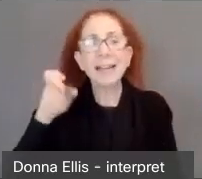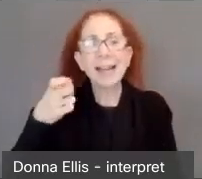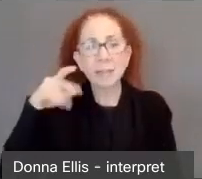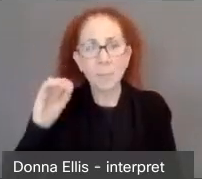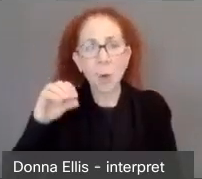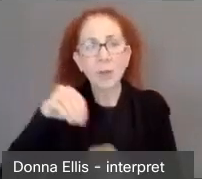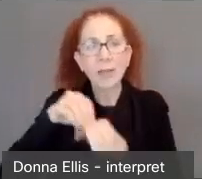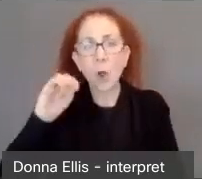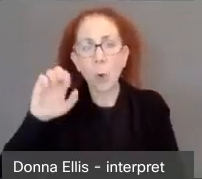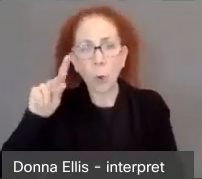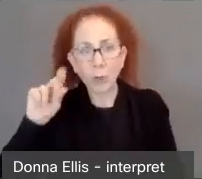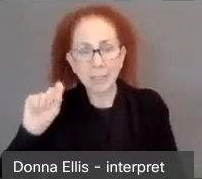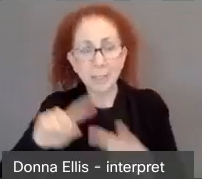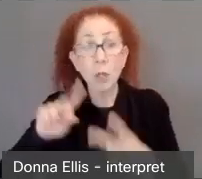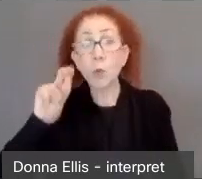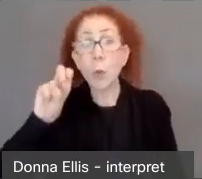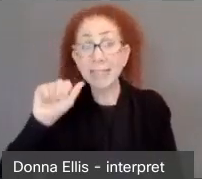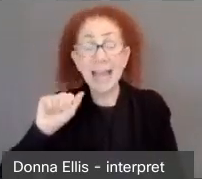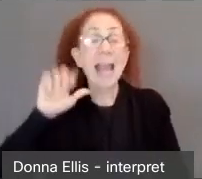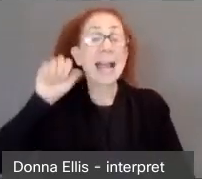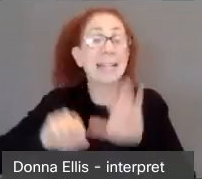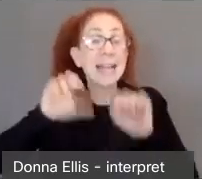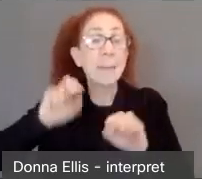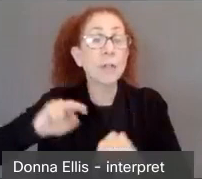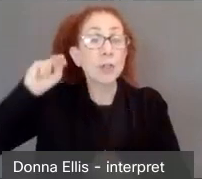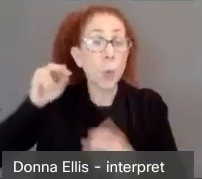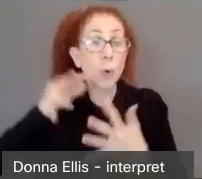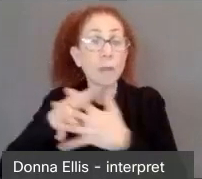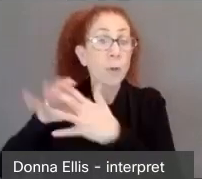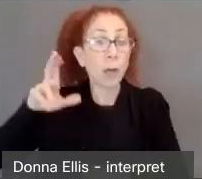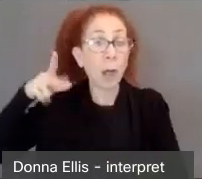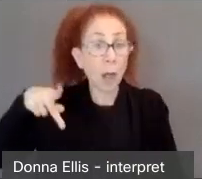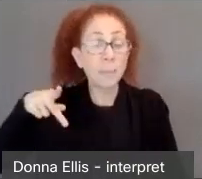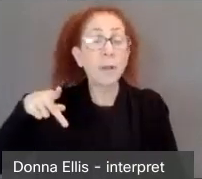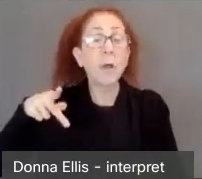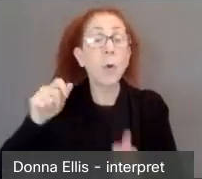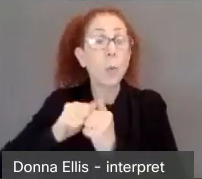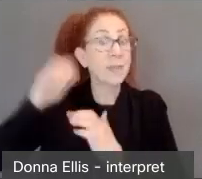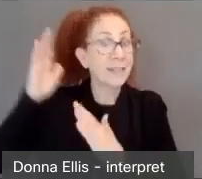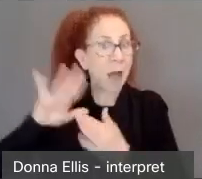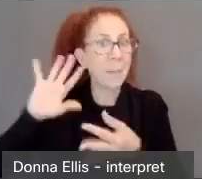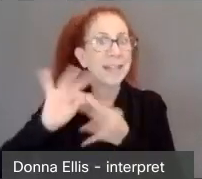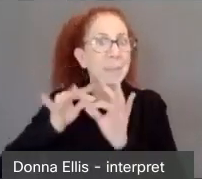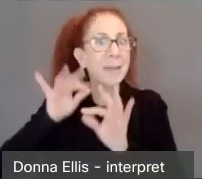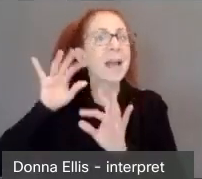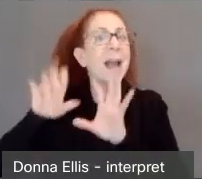the USA Climbing North American Cup Series, featuring top of Olympic climbers in the country,